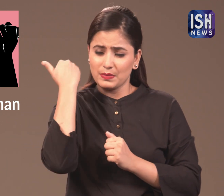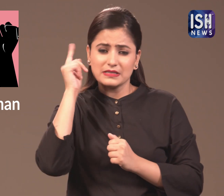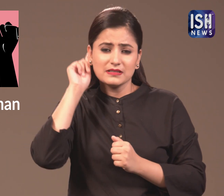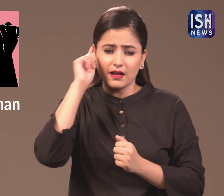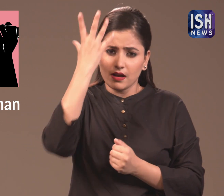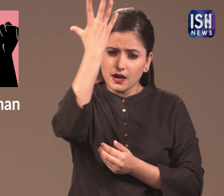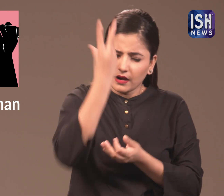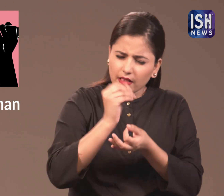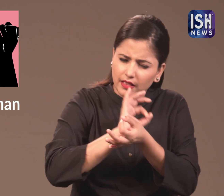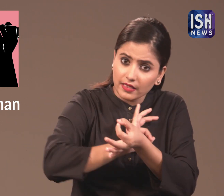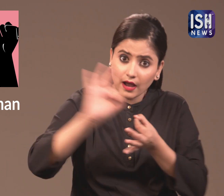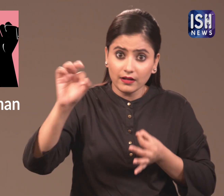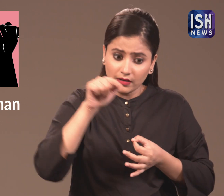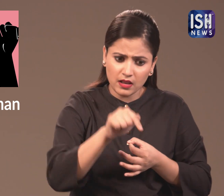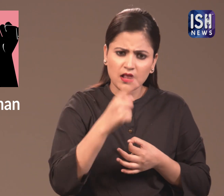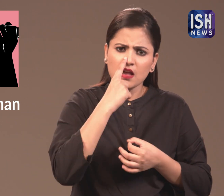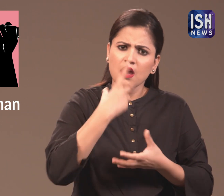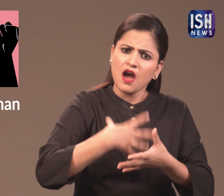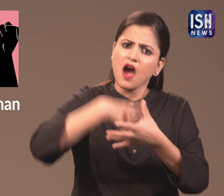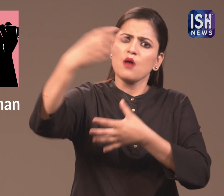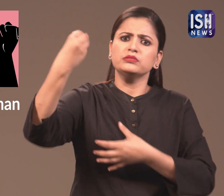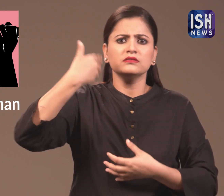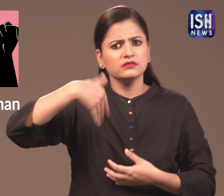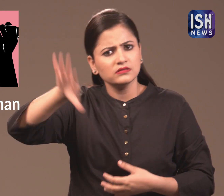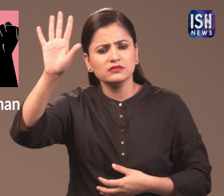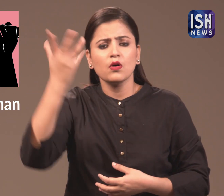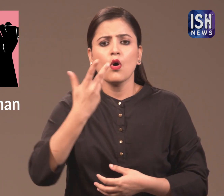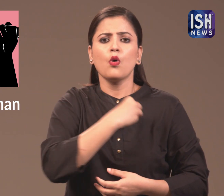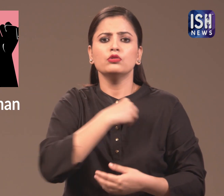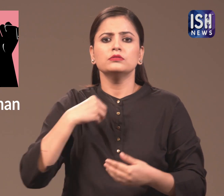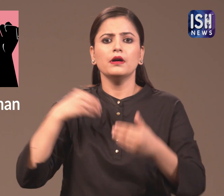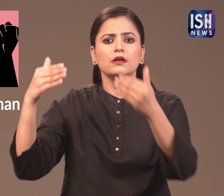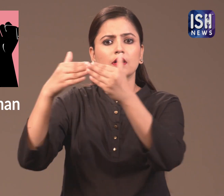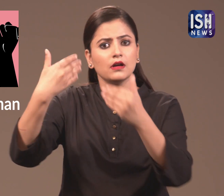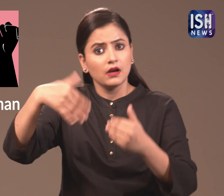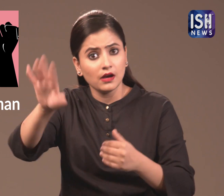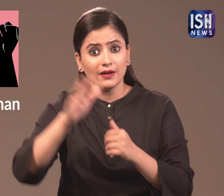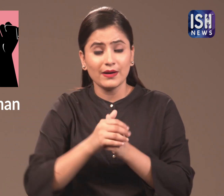she left the house on Saturday night to meet a doctor.